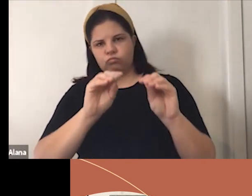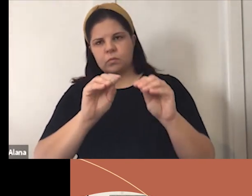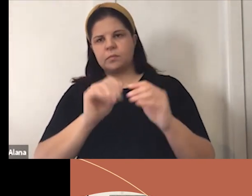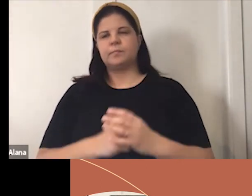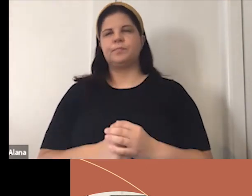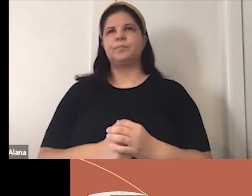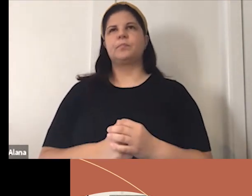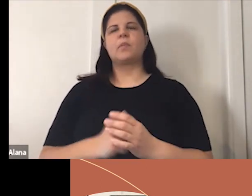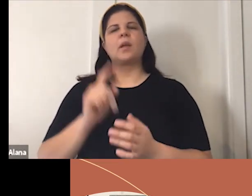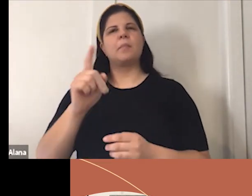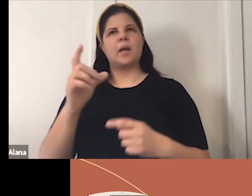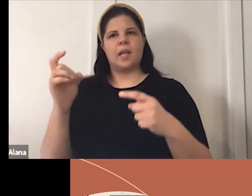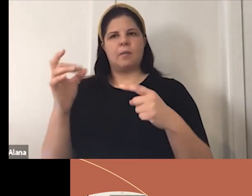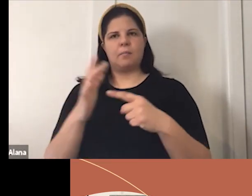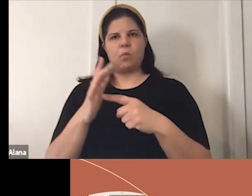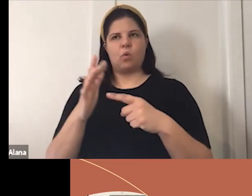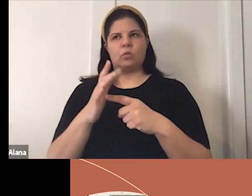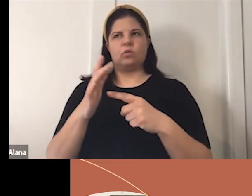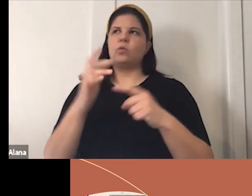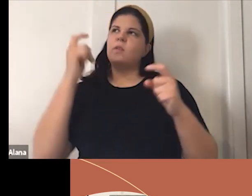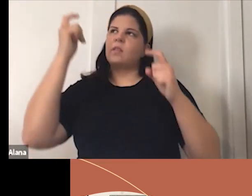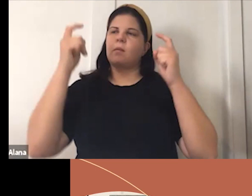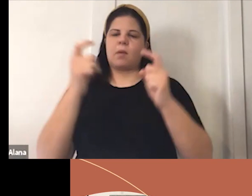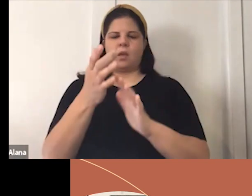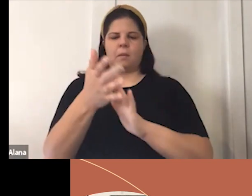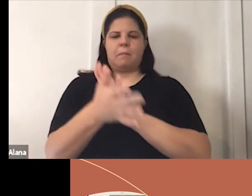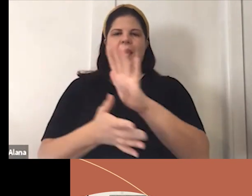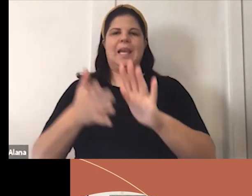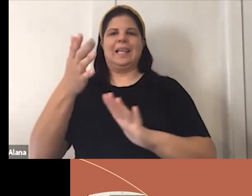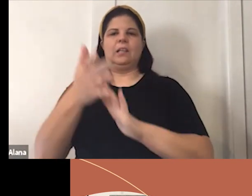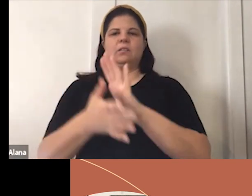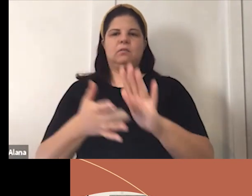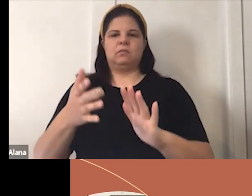It's important to actually talk about the definition of disability.